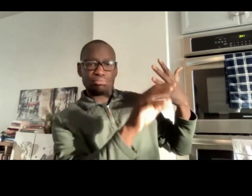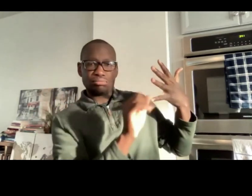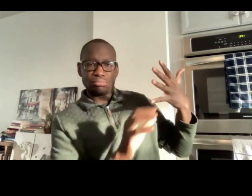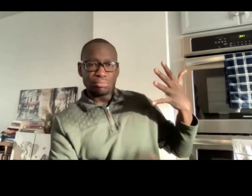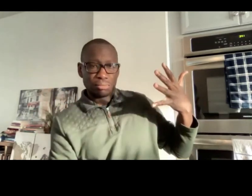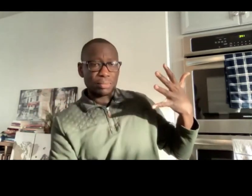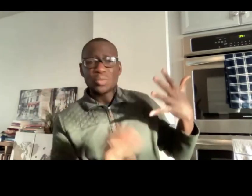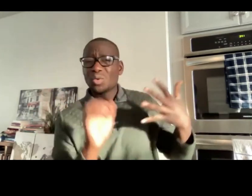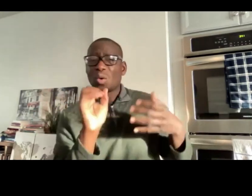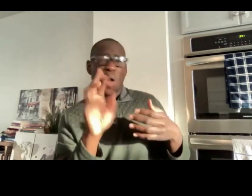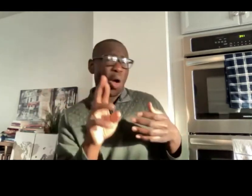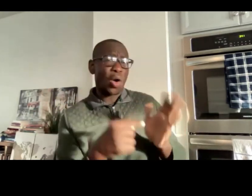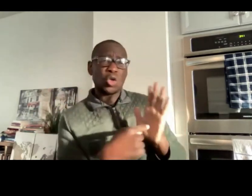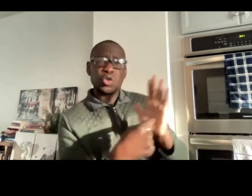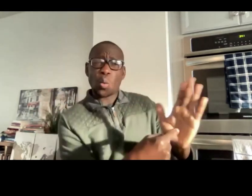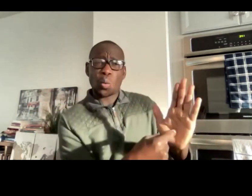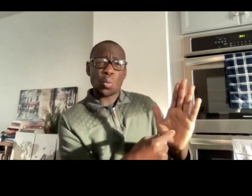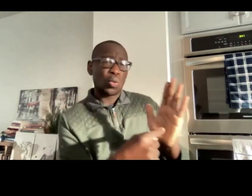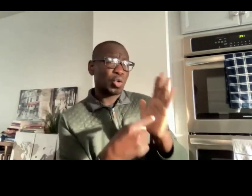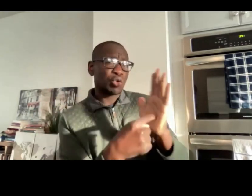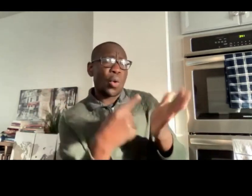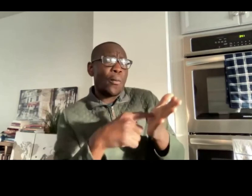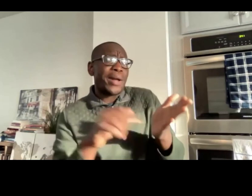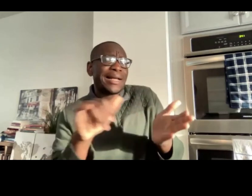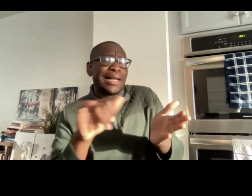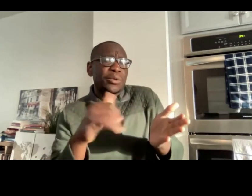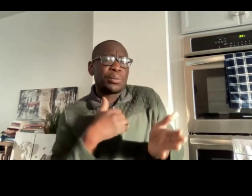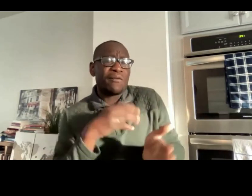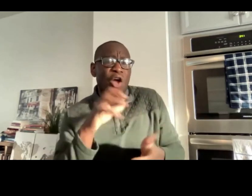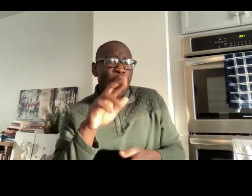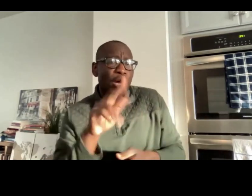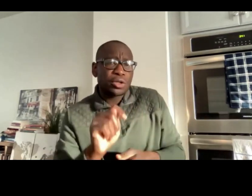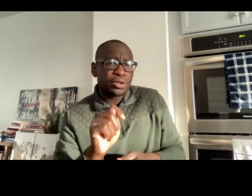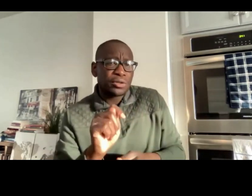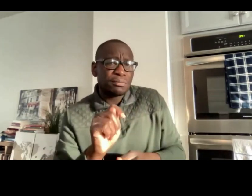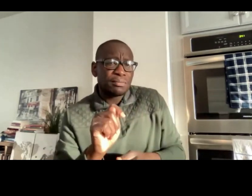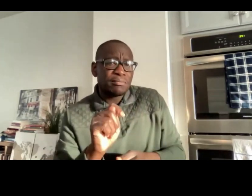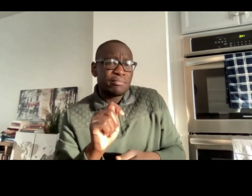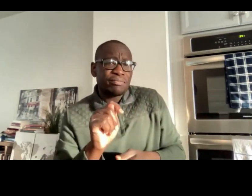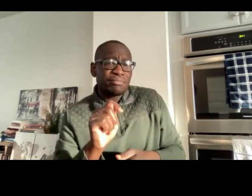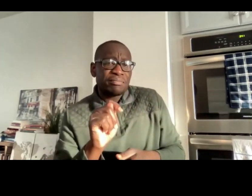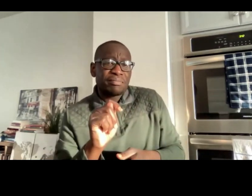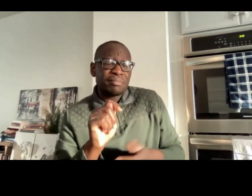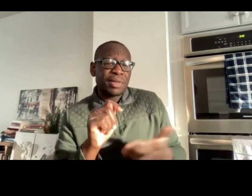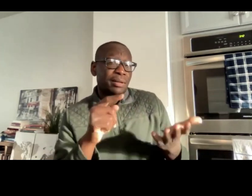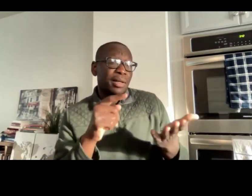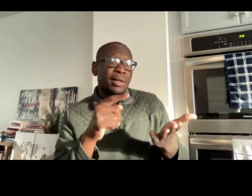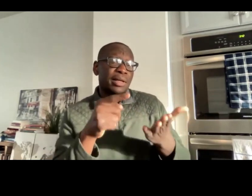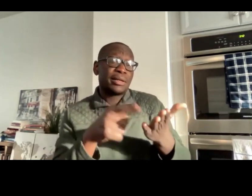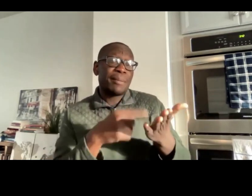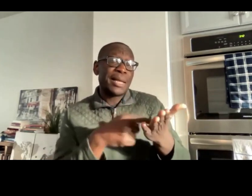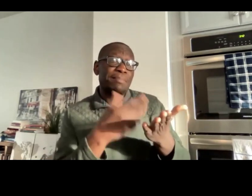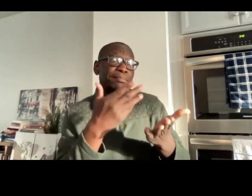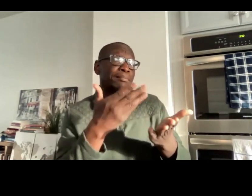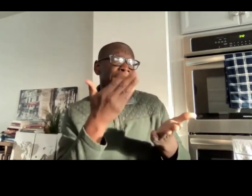so it's important you provide the options to. This perhaps you can show them what it's like to have a CART transcript available to them.